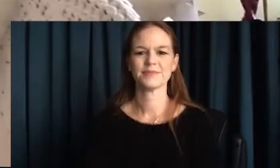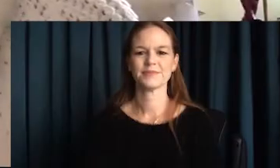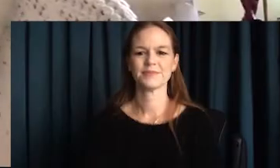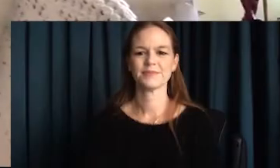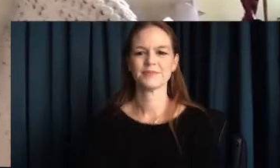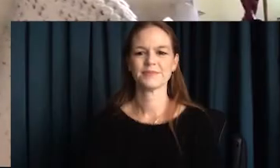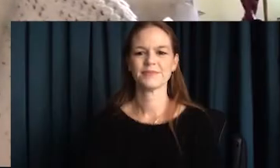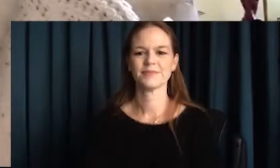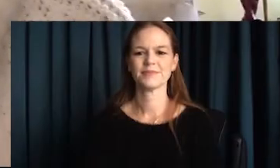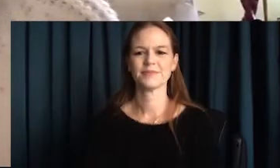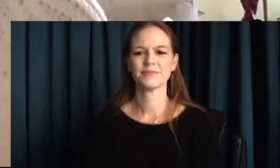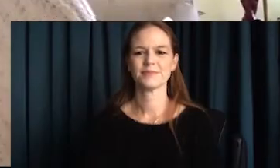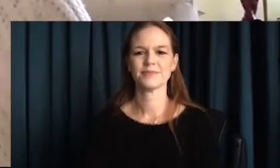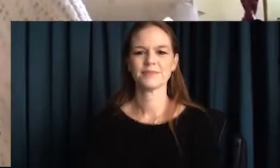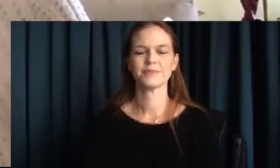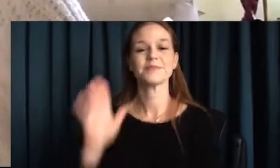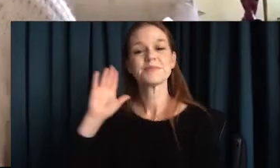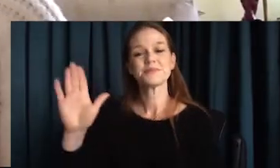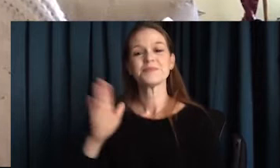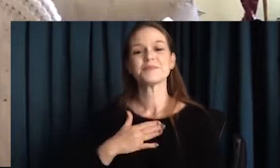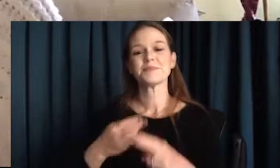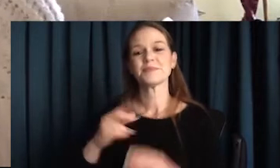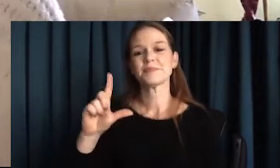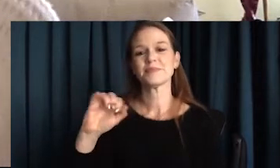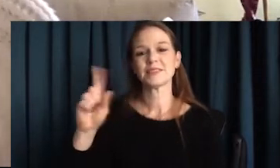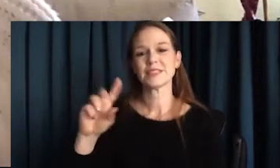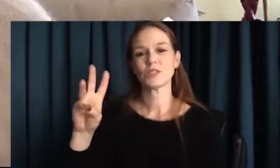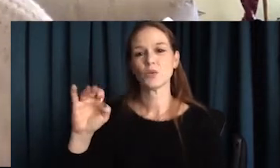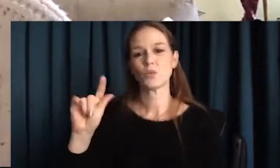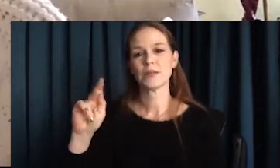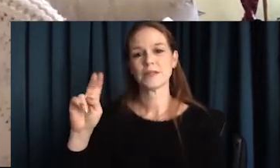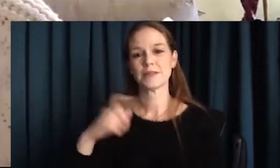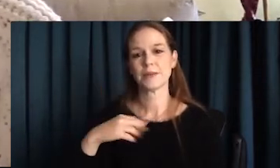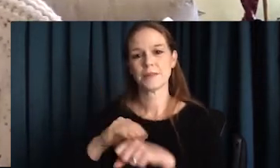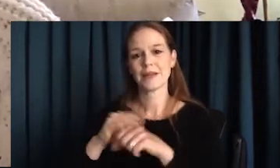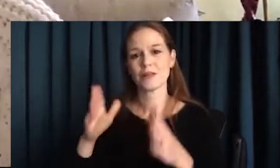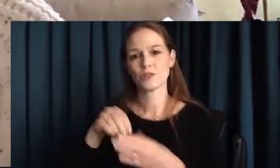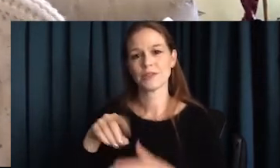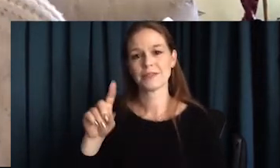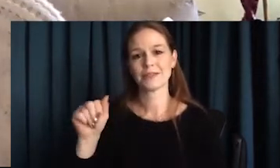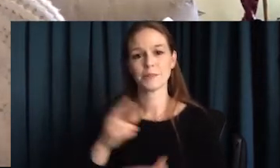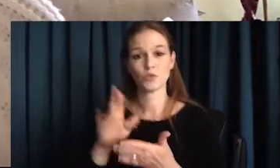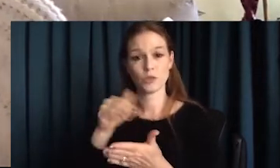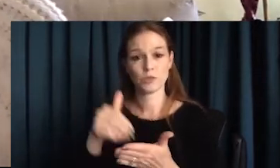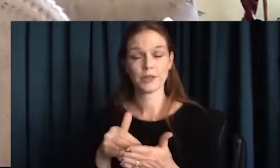Hi, everyone. My name is Liz Willke and I'm a counselor in the Disability Resource Center. I'm going to discuss how to read a course syllabus.